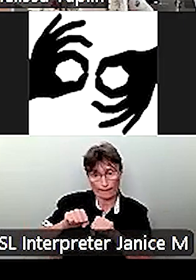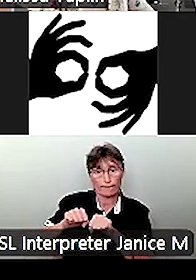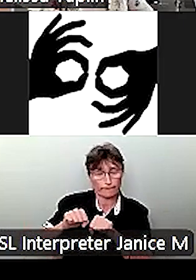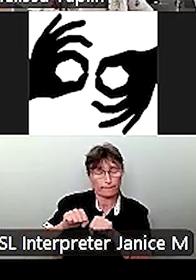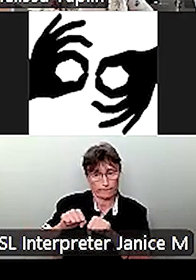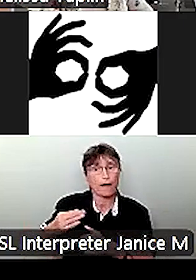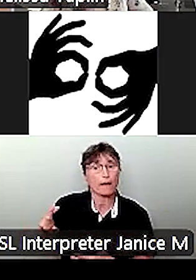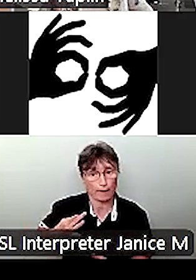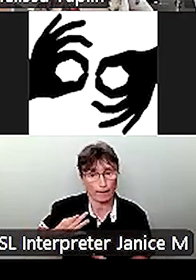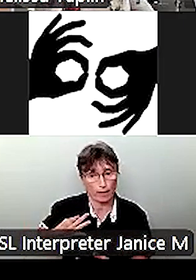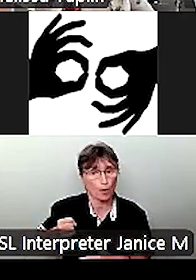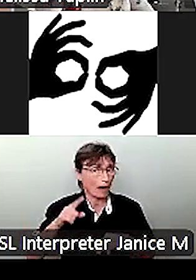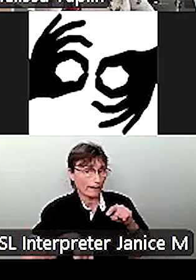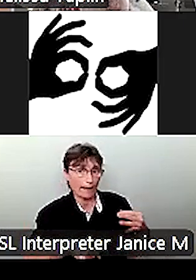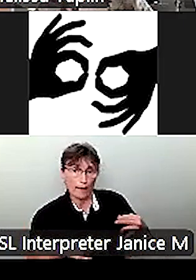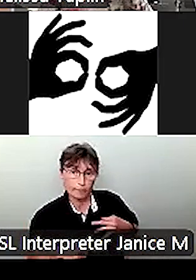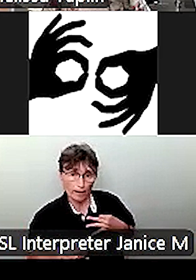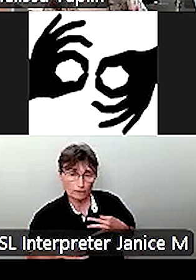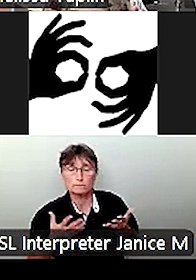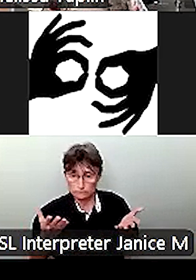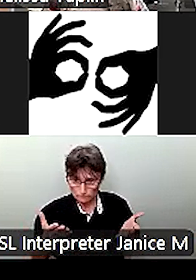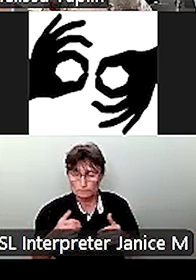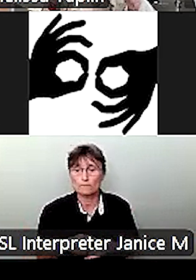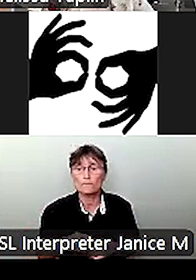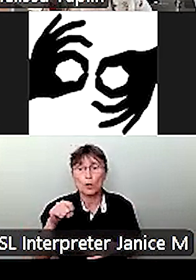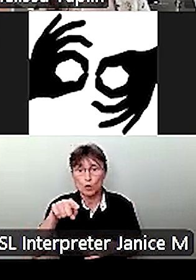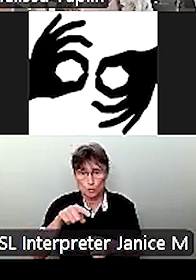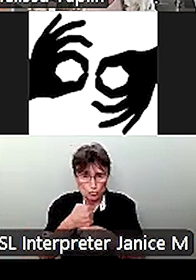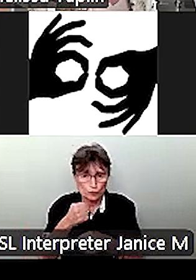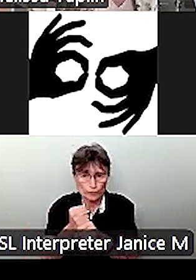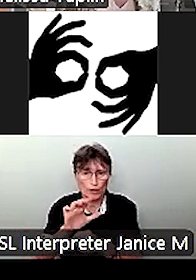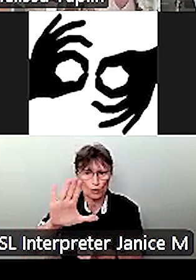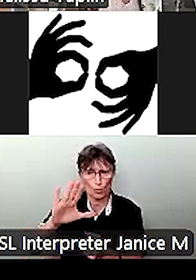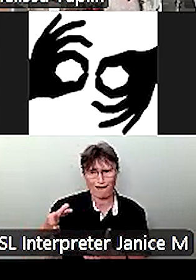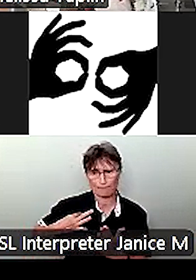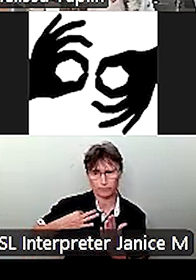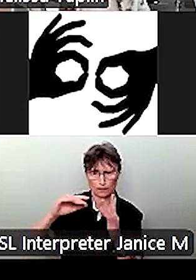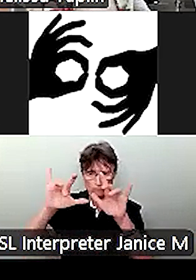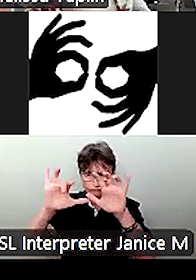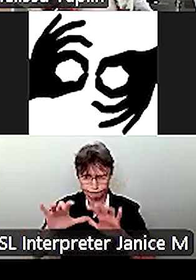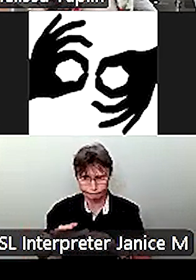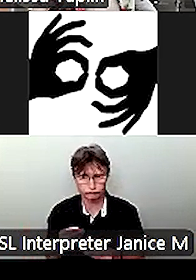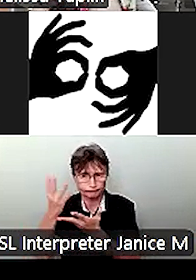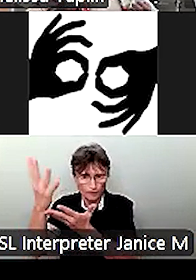to apply or not, creating or submitting a grant application, or support after receiving a grant,